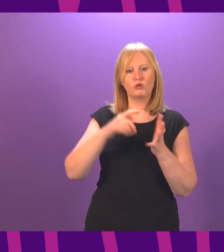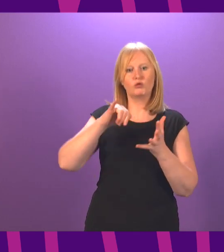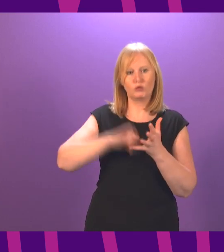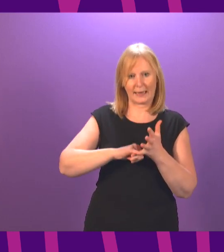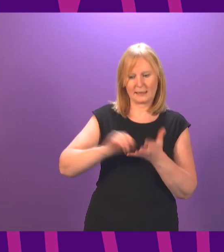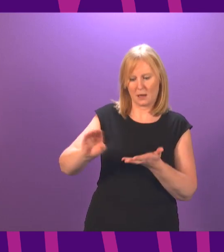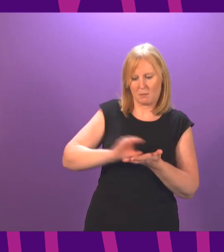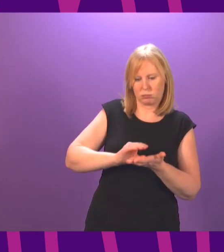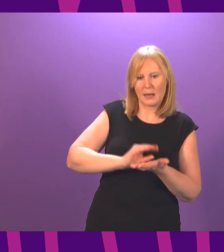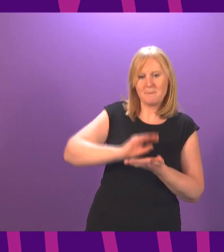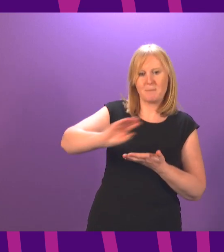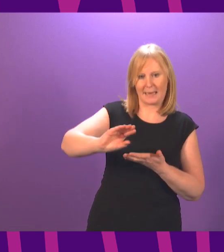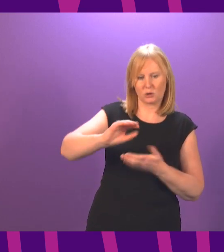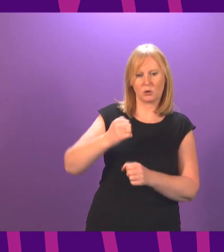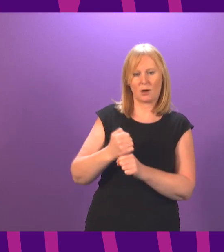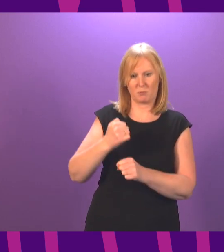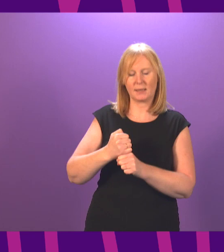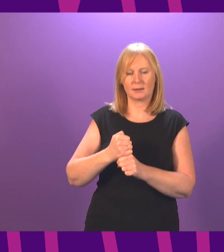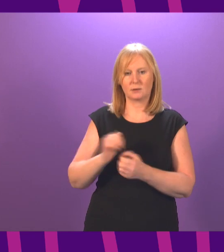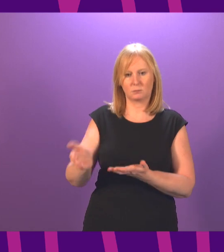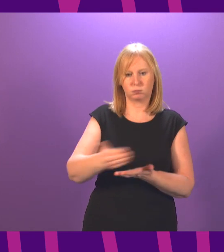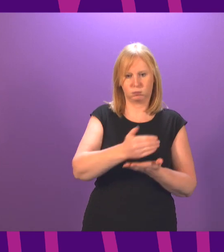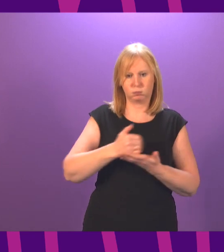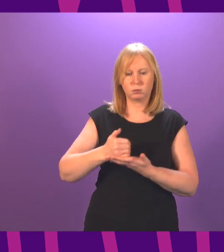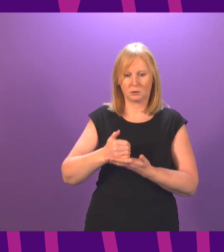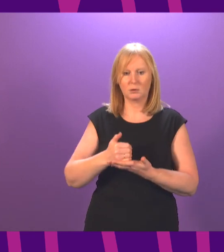received, which is extra money that has come back into the Scottish Government’s coffers.